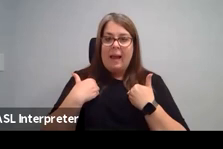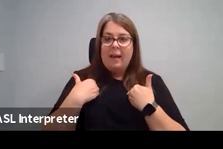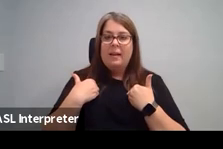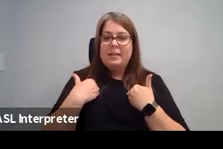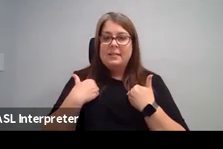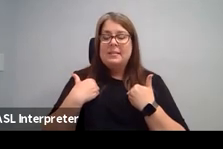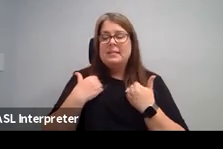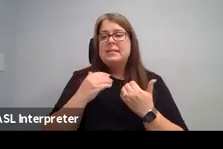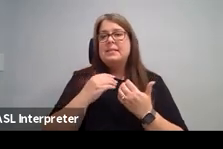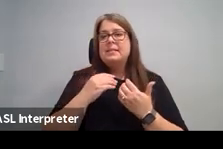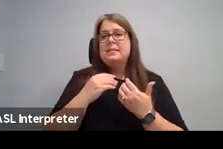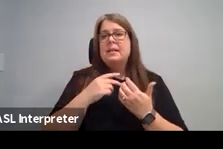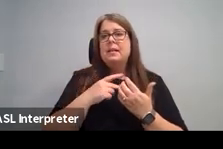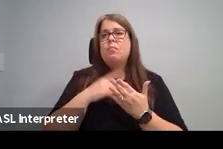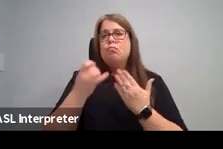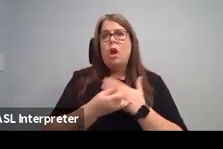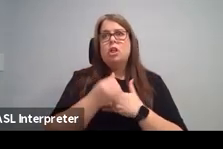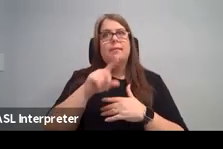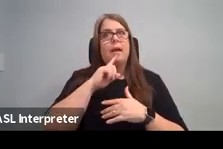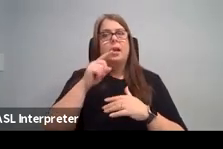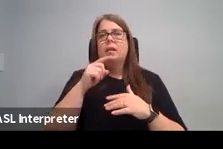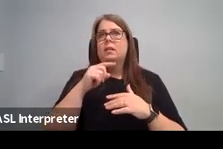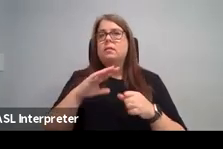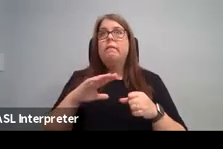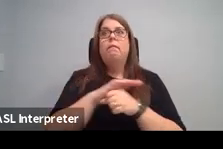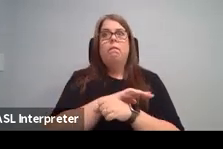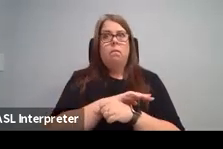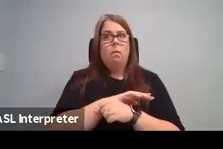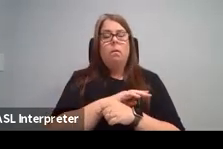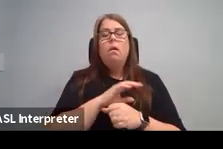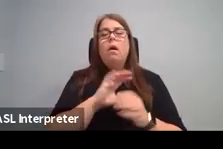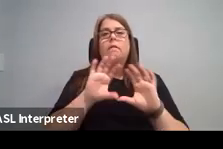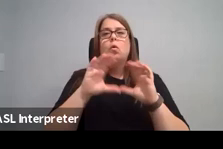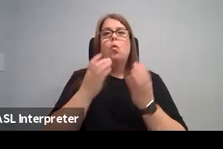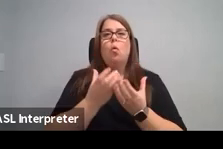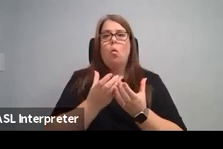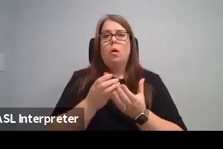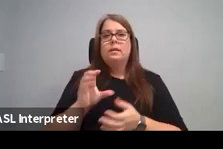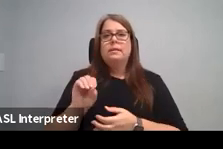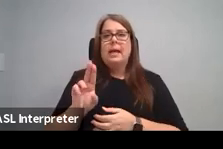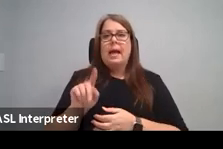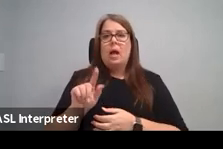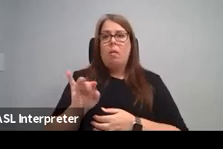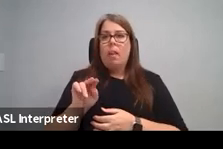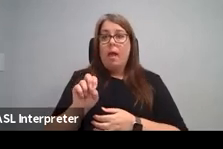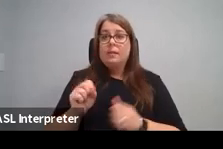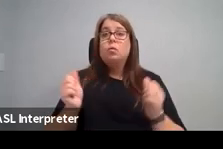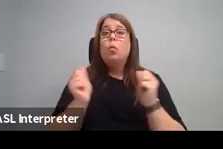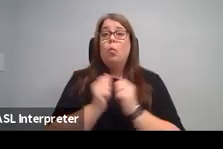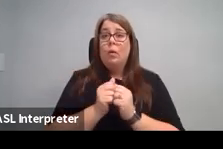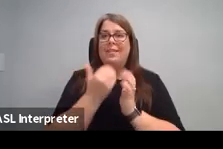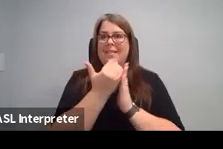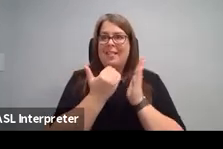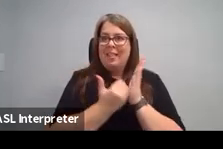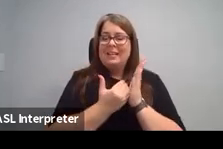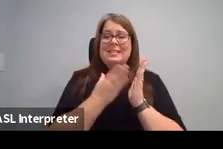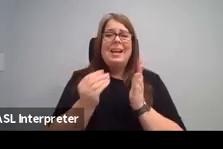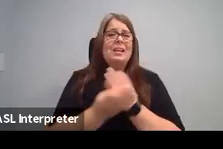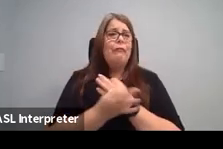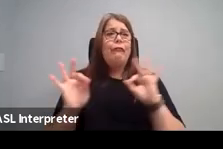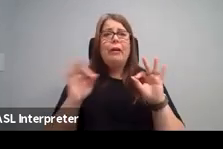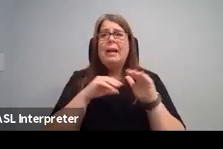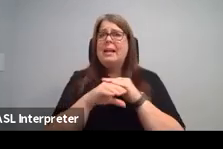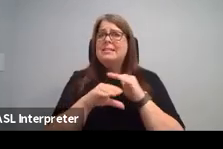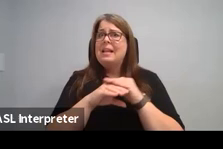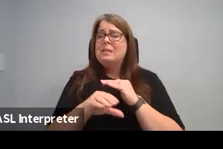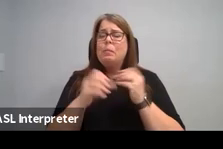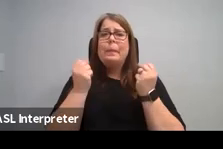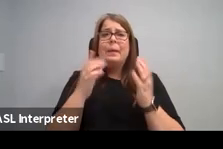Allison Frenzel : It is full of course outlines that are pre populated with lessons and many of those and it's completely free and accessible. And many of those lessons can be